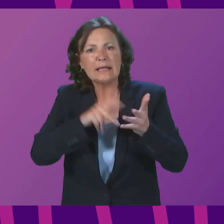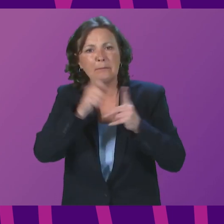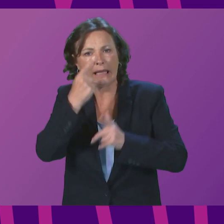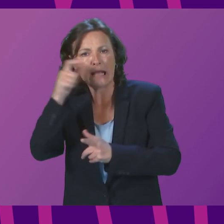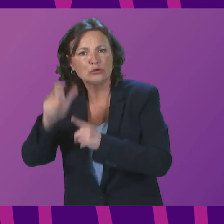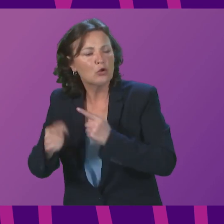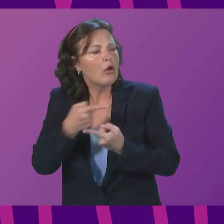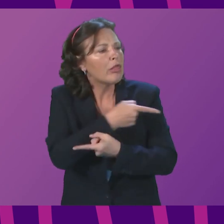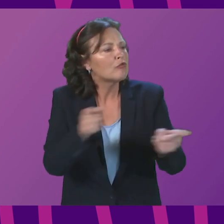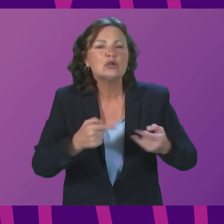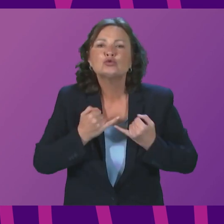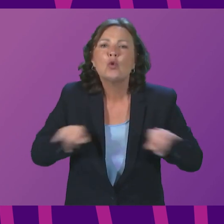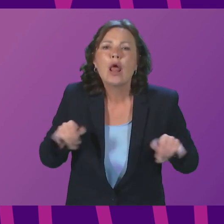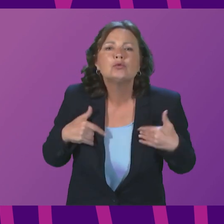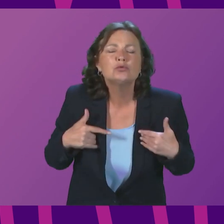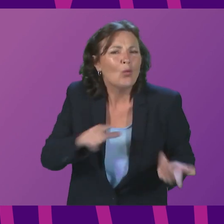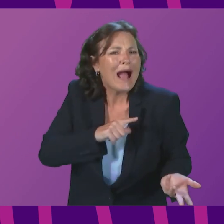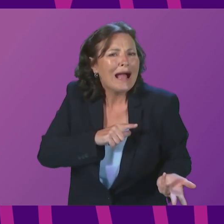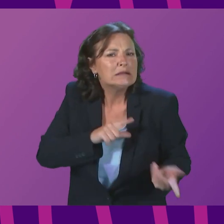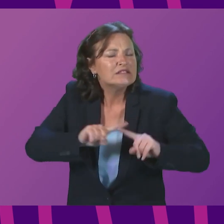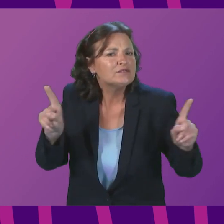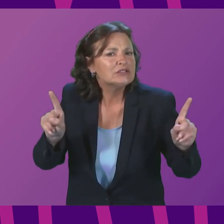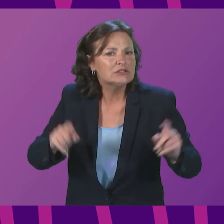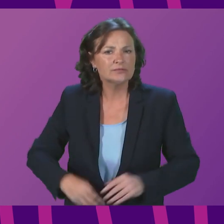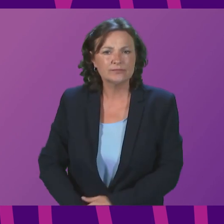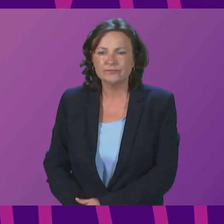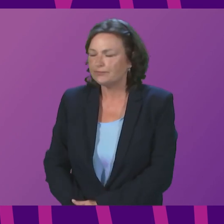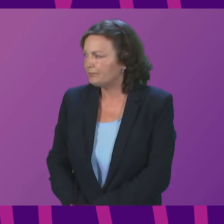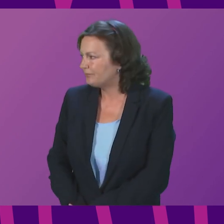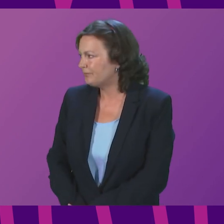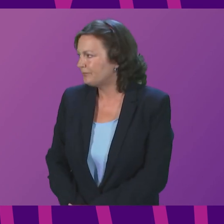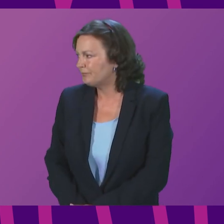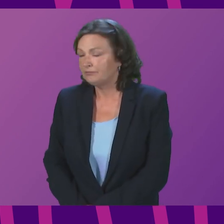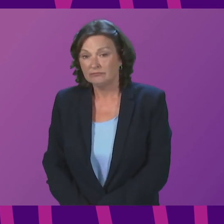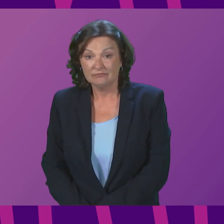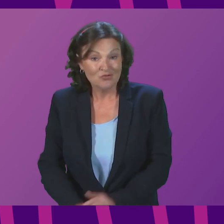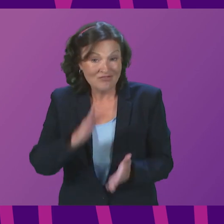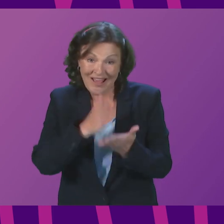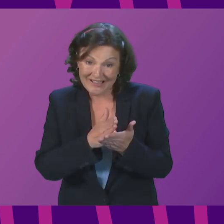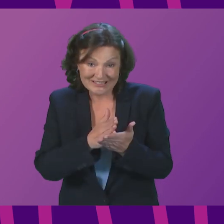The reality is that I do not.